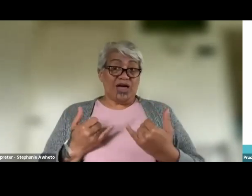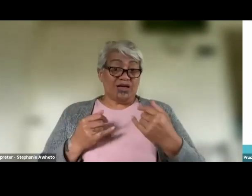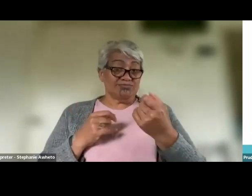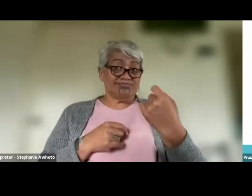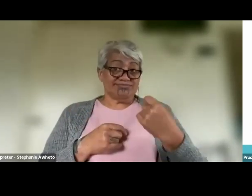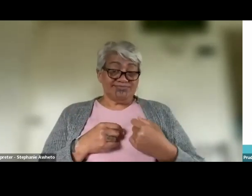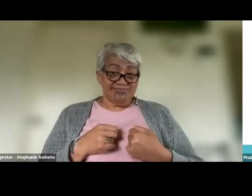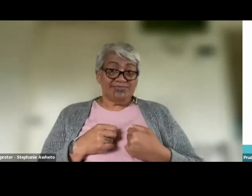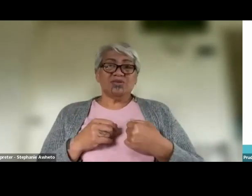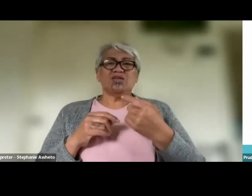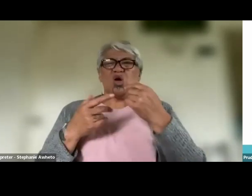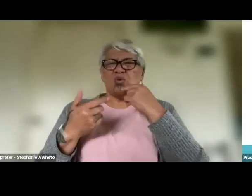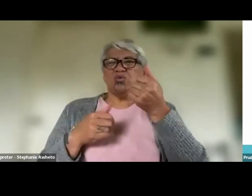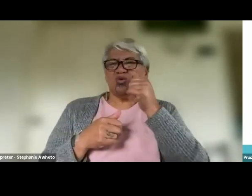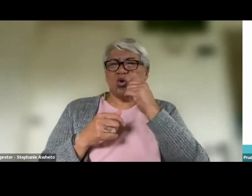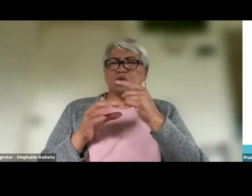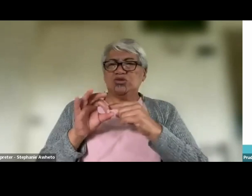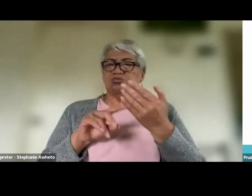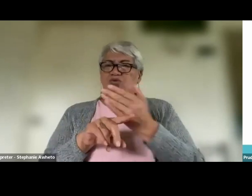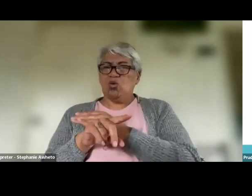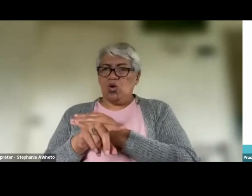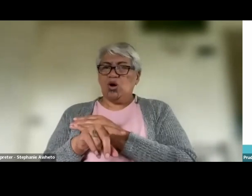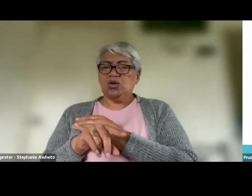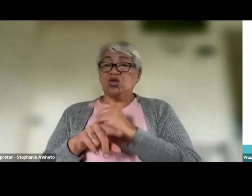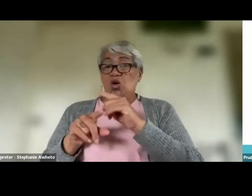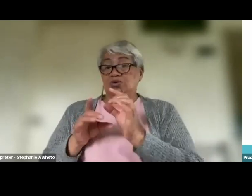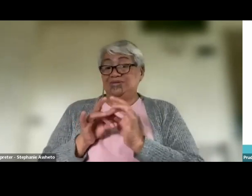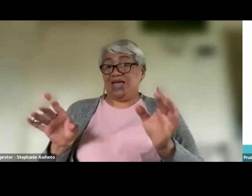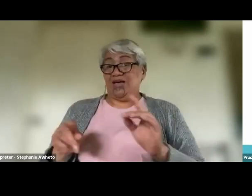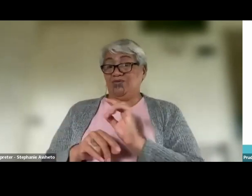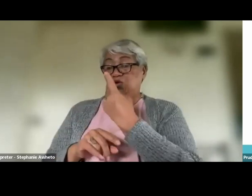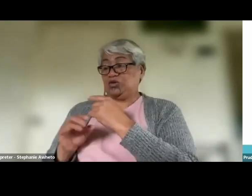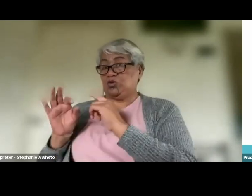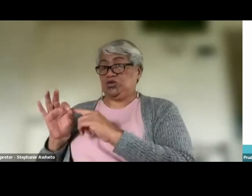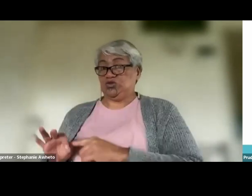before the session, so we will start off with those after Paula has spoken.